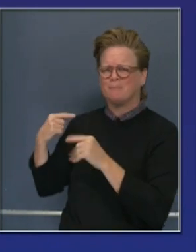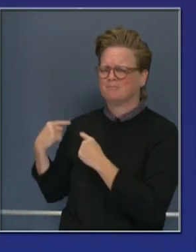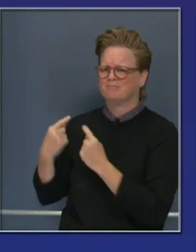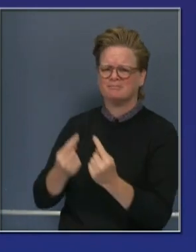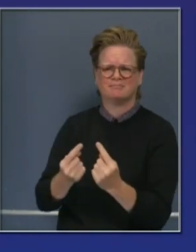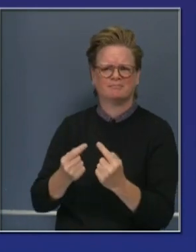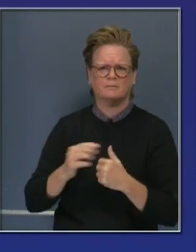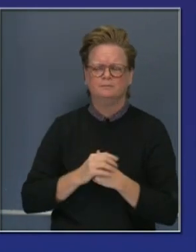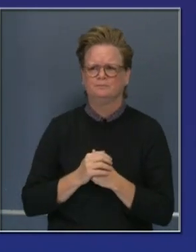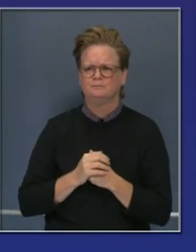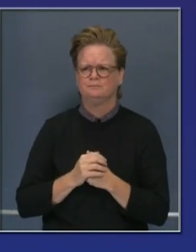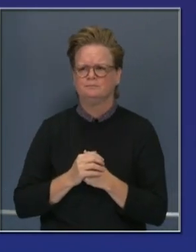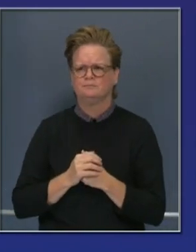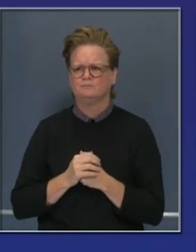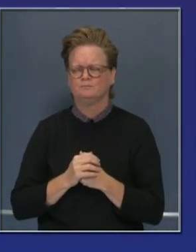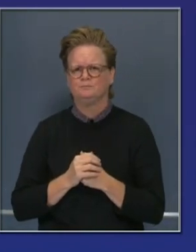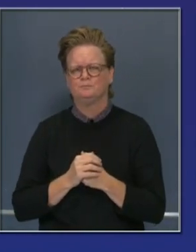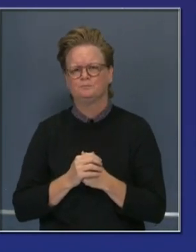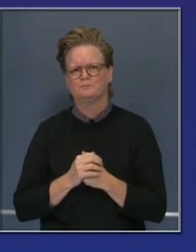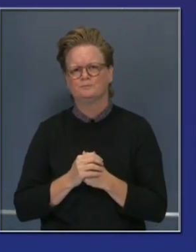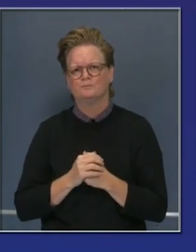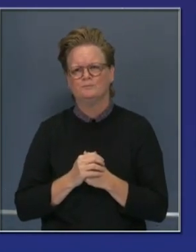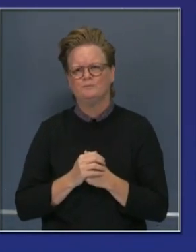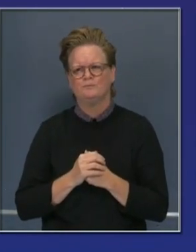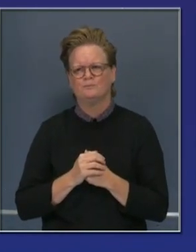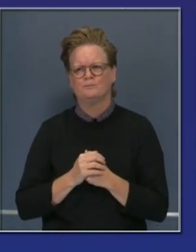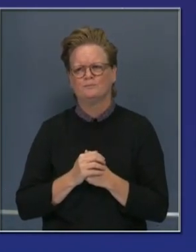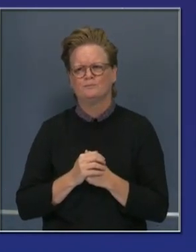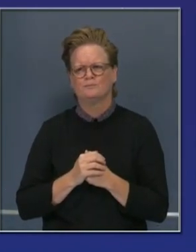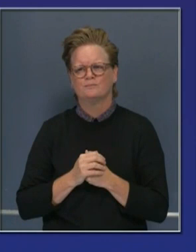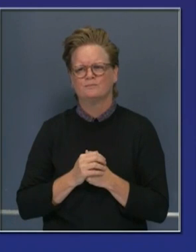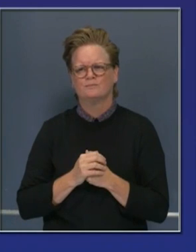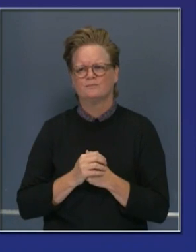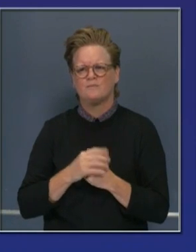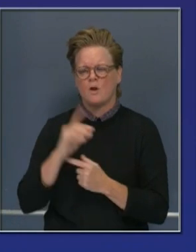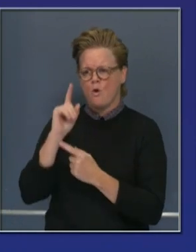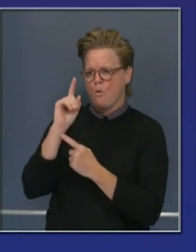COMMUNITY SPREAD OF THE COVID- 19 VIRUS. NEW CASES THAT ARE MORE THAN SEVEN PER 100,000 WHICH IS A DAILY CASE RATE BY THE WAY. IT WORKS OUT TO BE ROUGHLY EXACTLY THE OLD CASE RATE OF